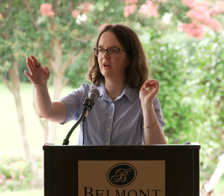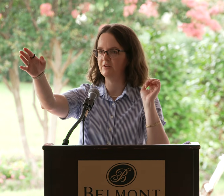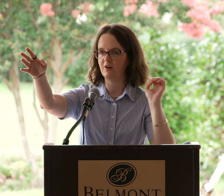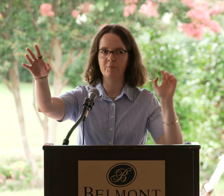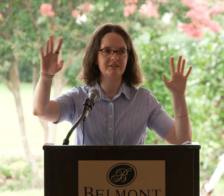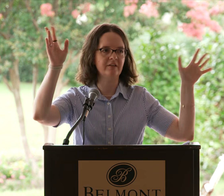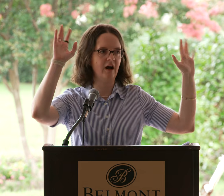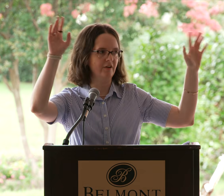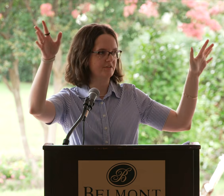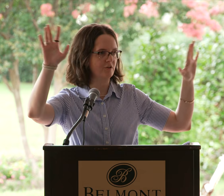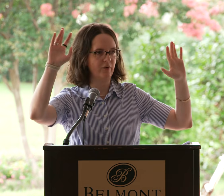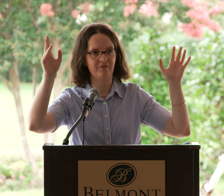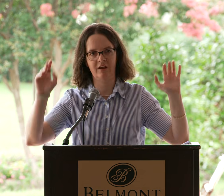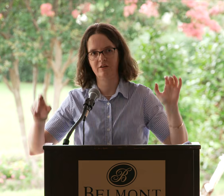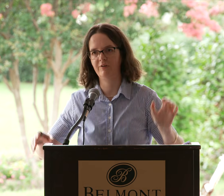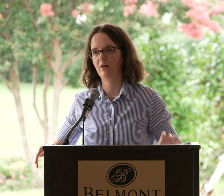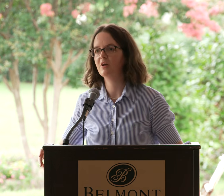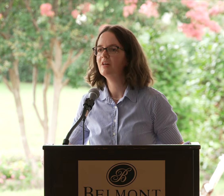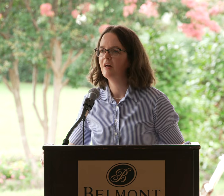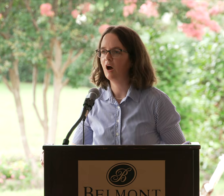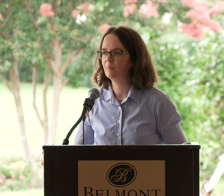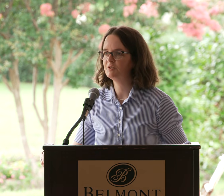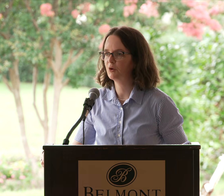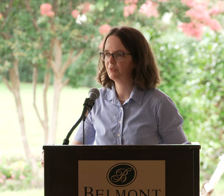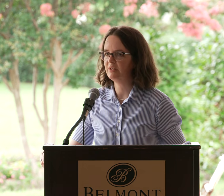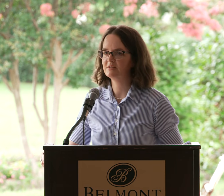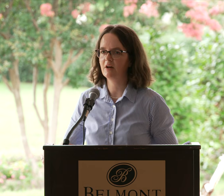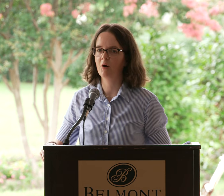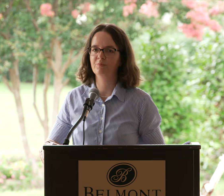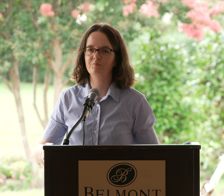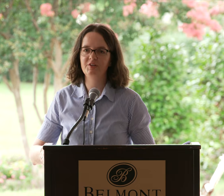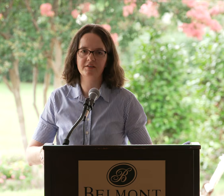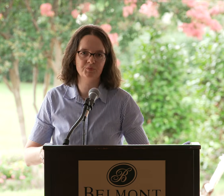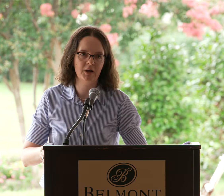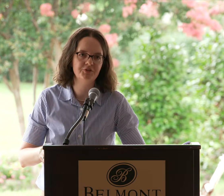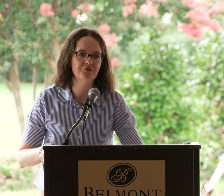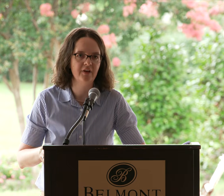Devin Thomas in the aisles. They're waving at you now. So please, take some time to do